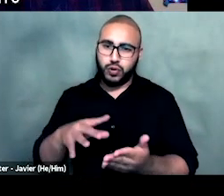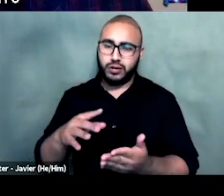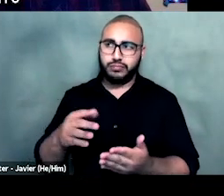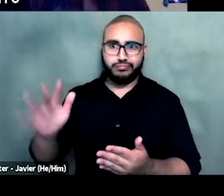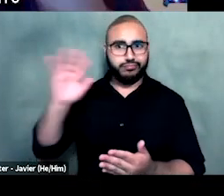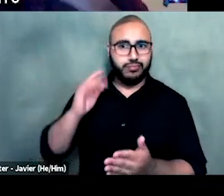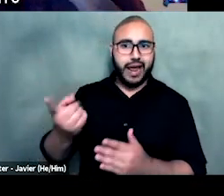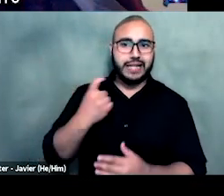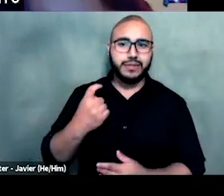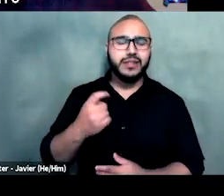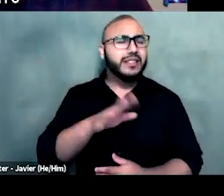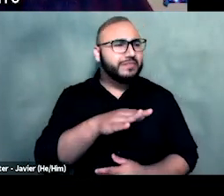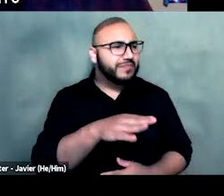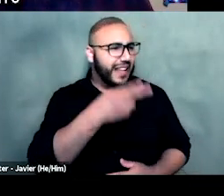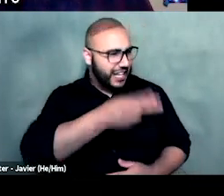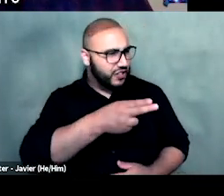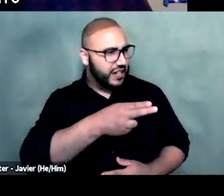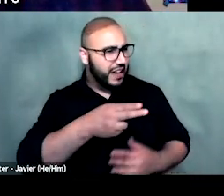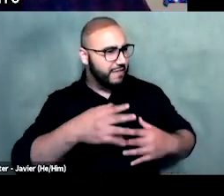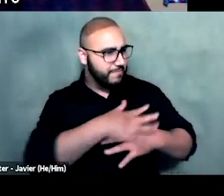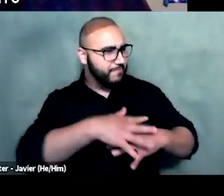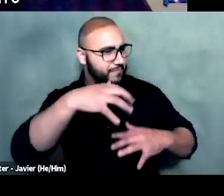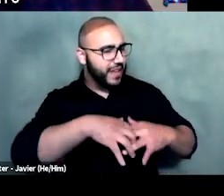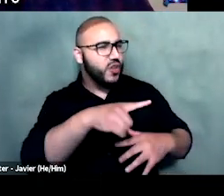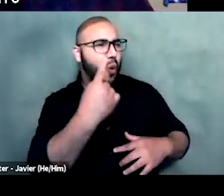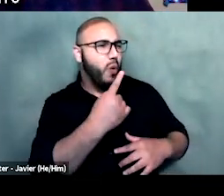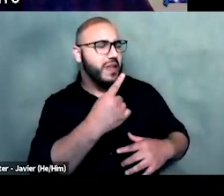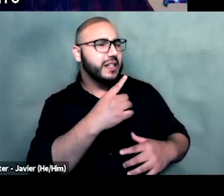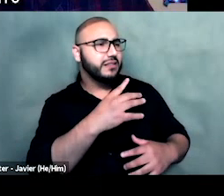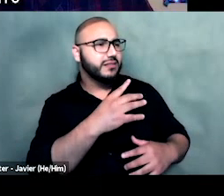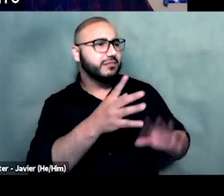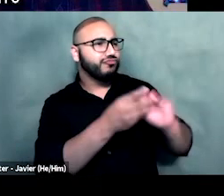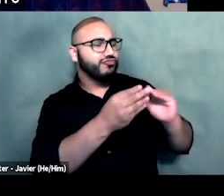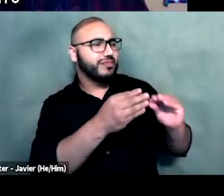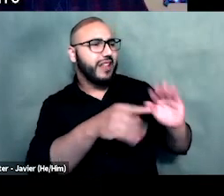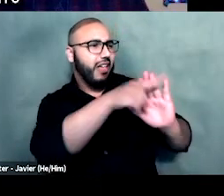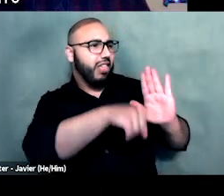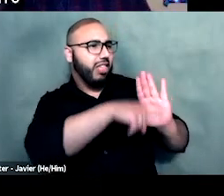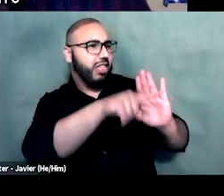Americans, you only talk about the bad stuff. And what I, what I say is, well, you tell me